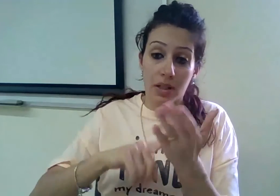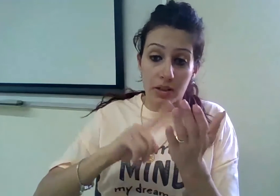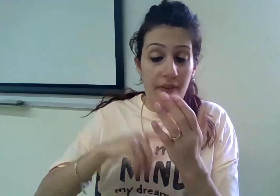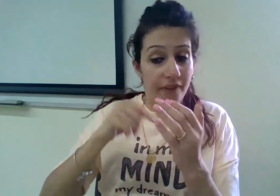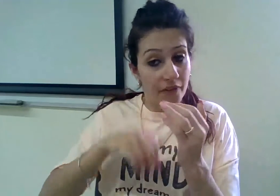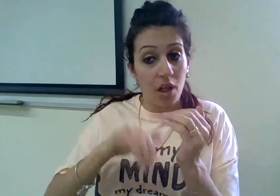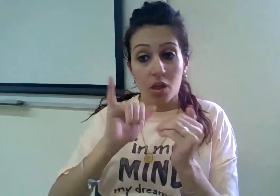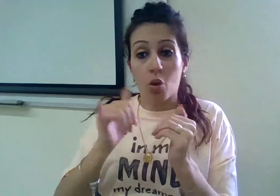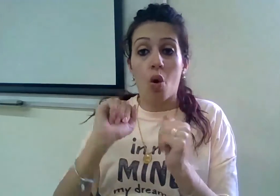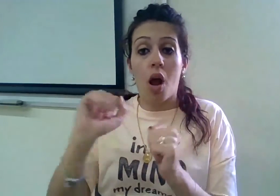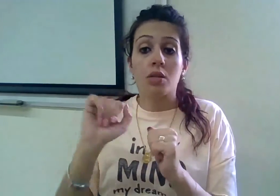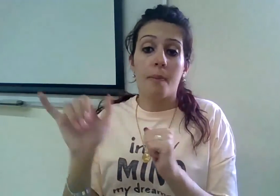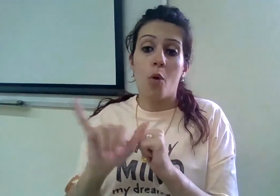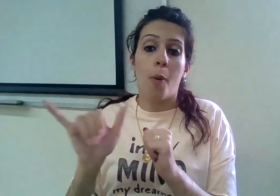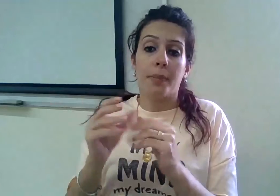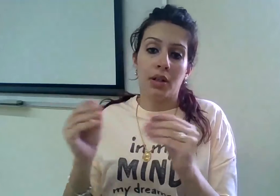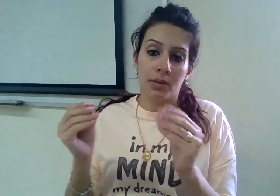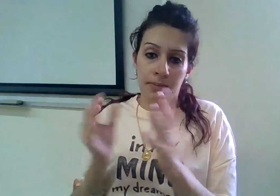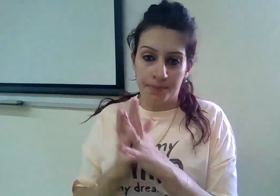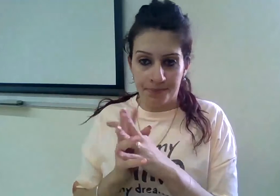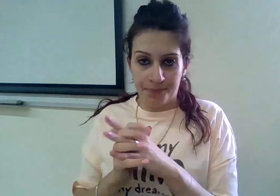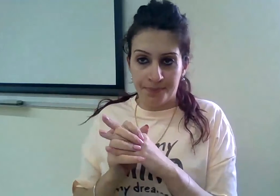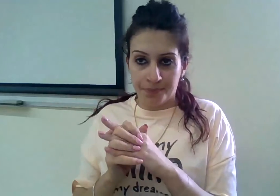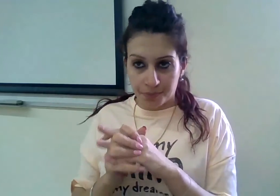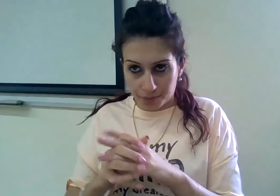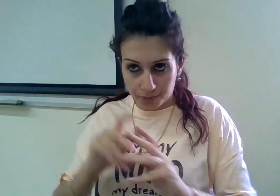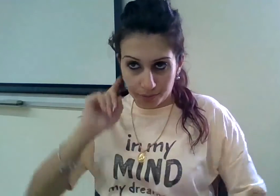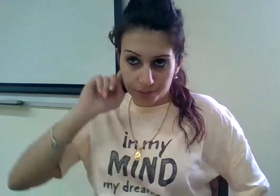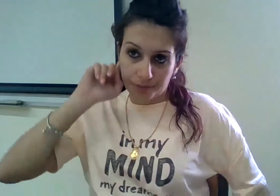It's not a choice whether you want to be engaged with the school or not.